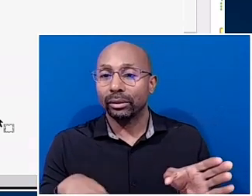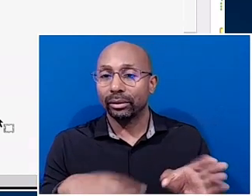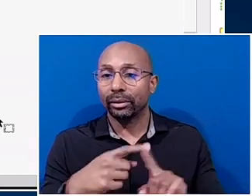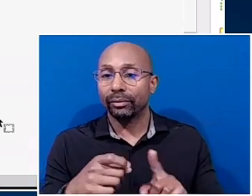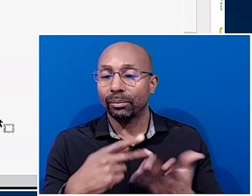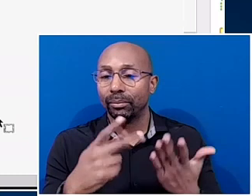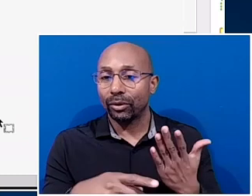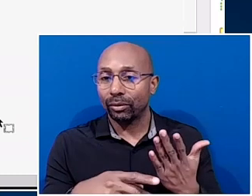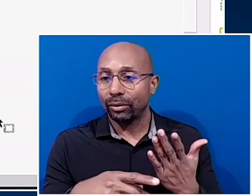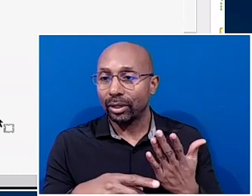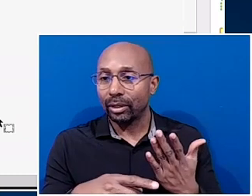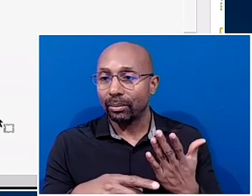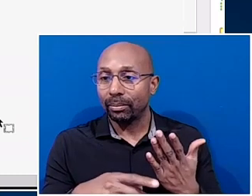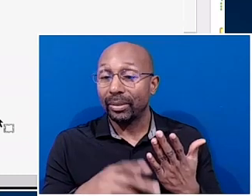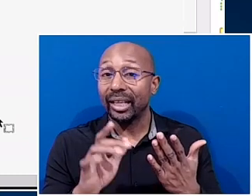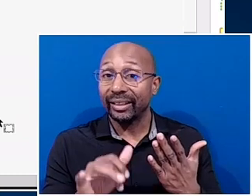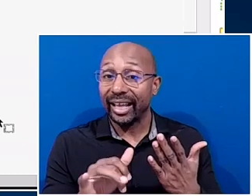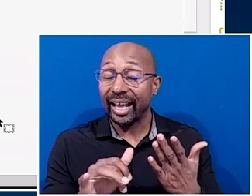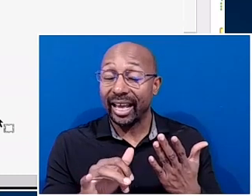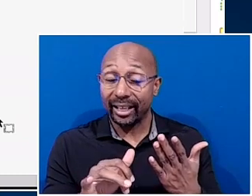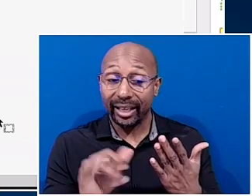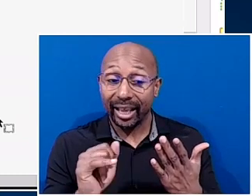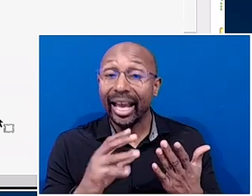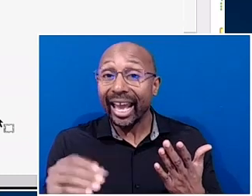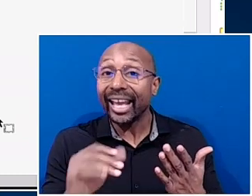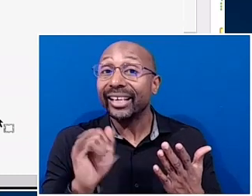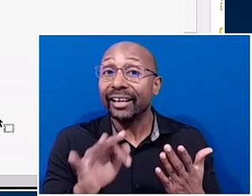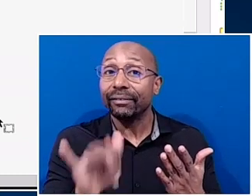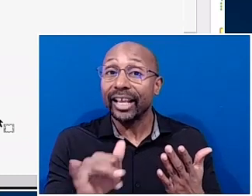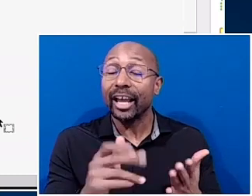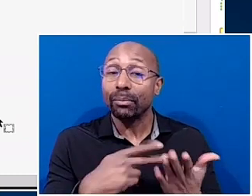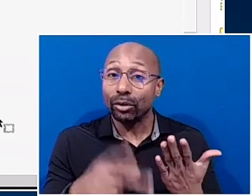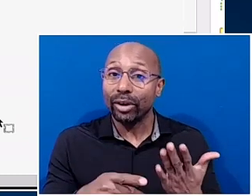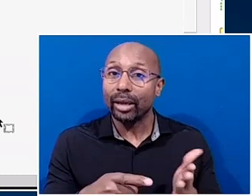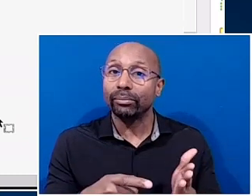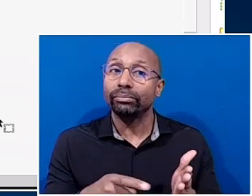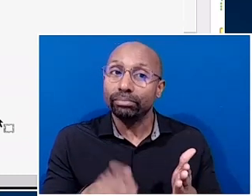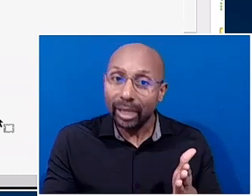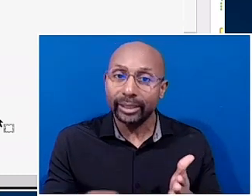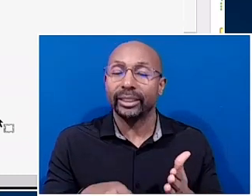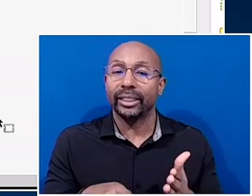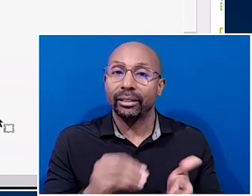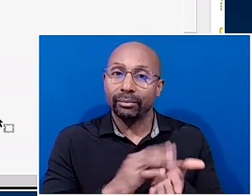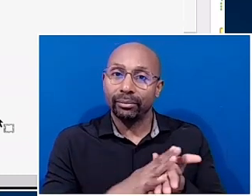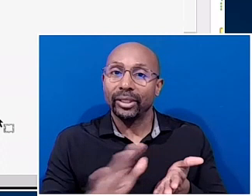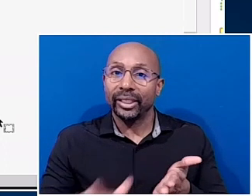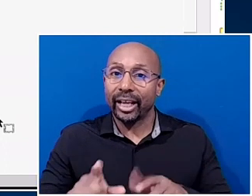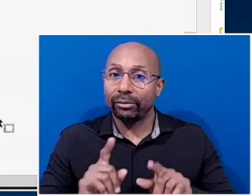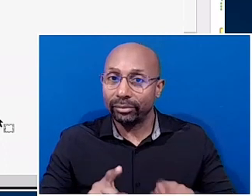to take attendance, they must, within 14 days of the last date of attendance, document the student's withdrawal date.